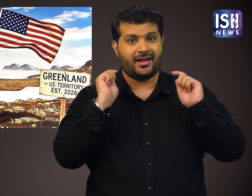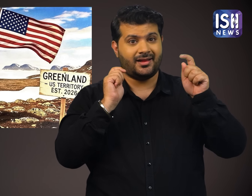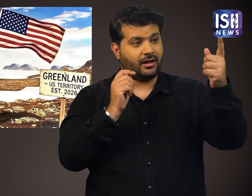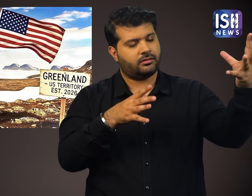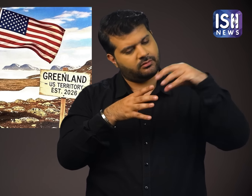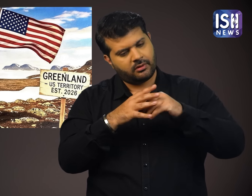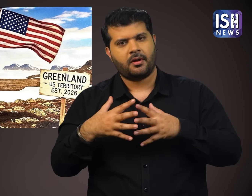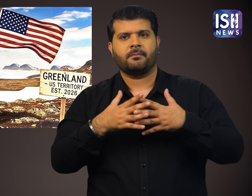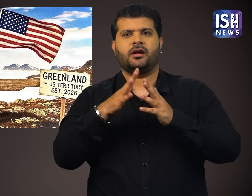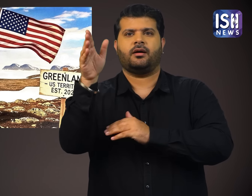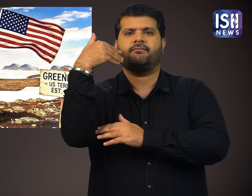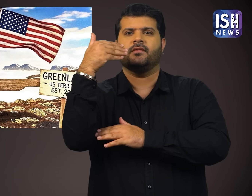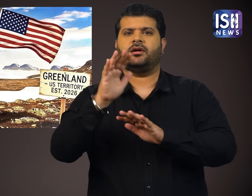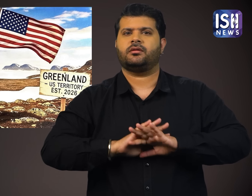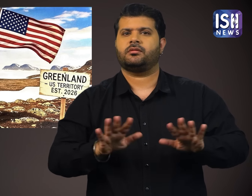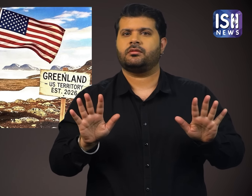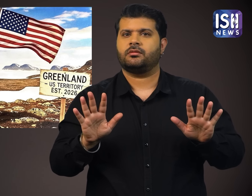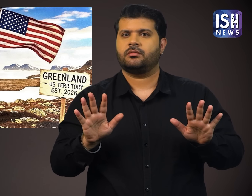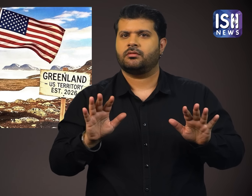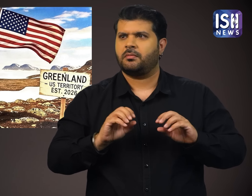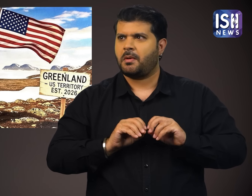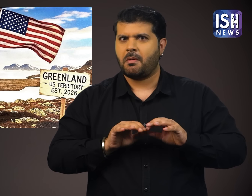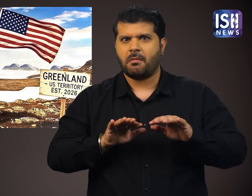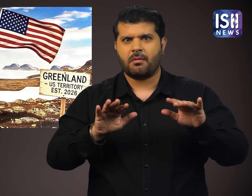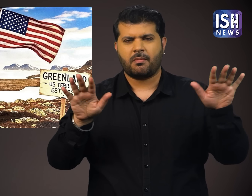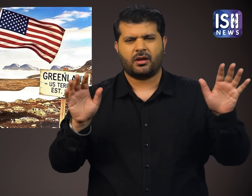The images of Greenland as part of the United States went viral.